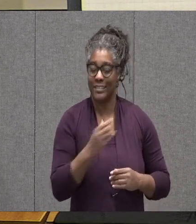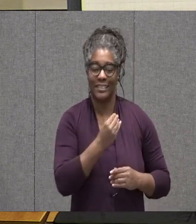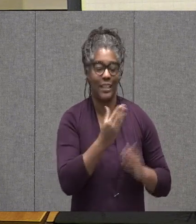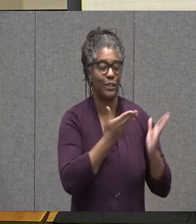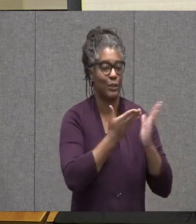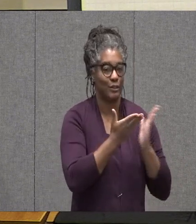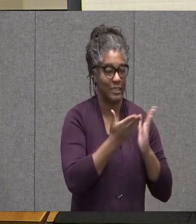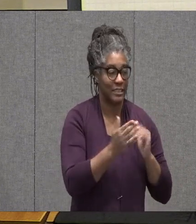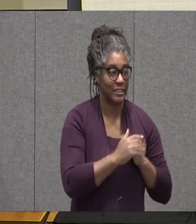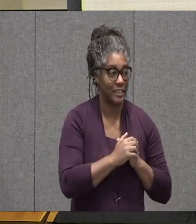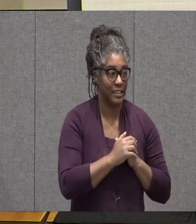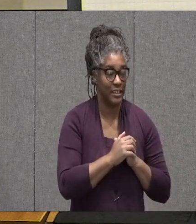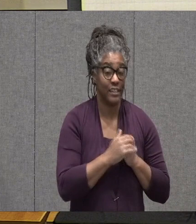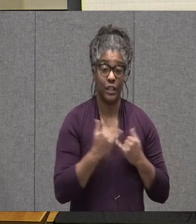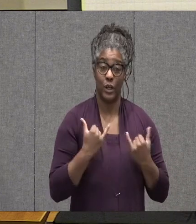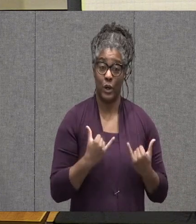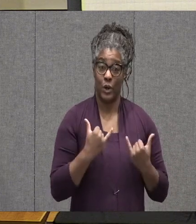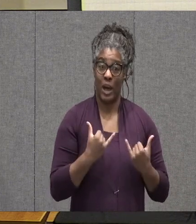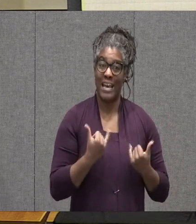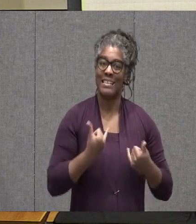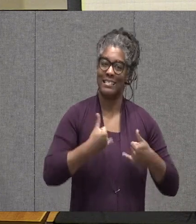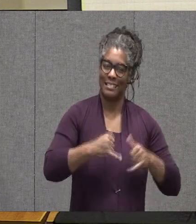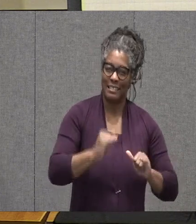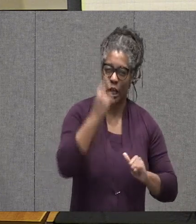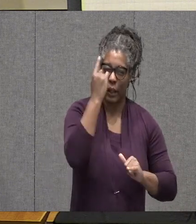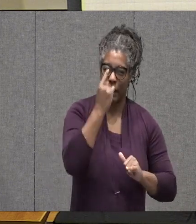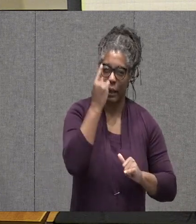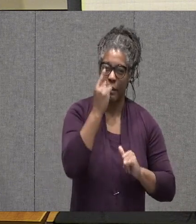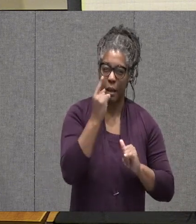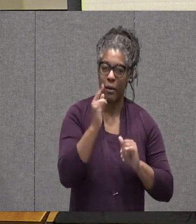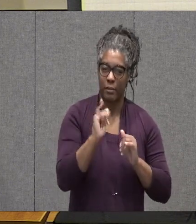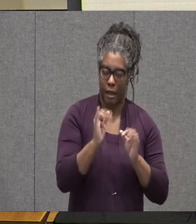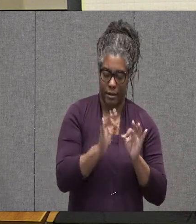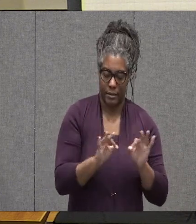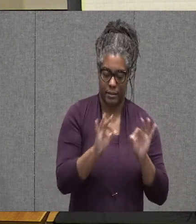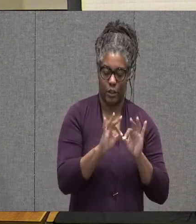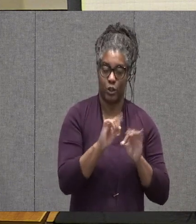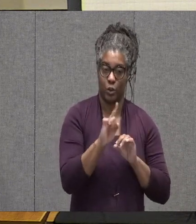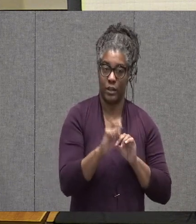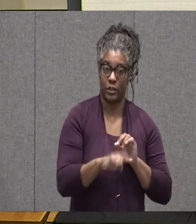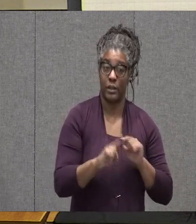that essential question, but we have a new word of the day. Are you ready to see what it is?